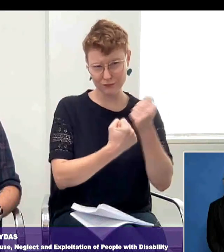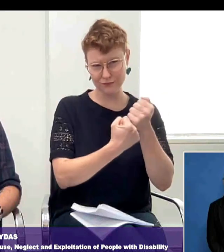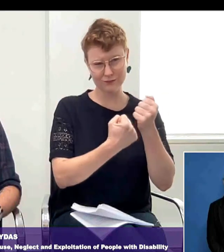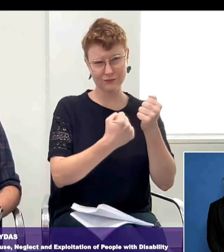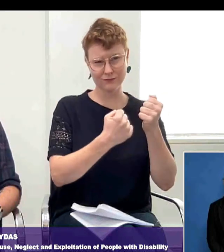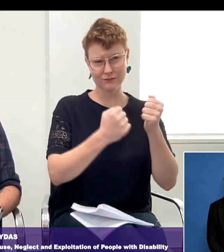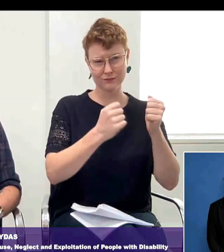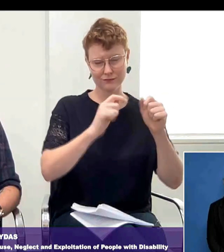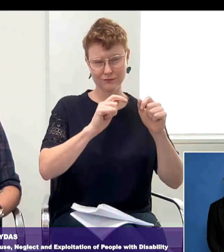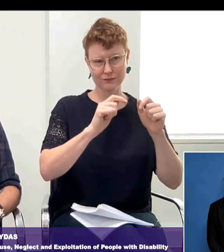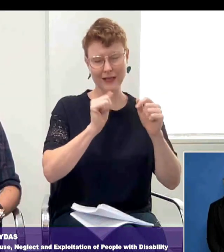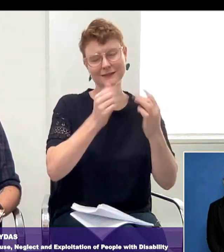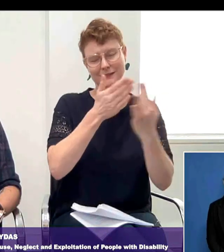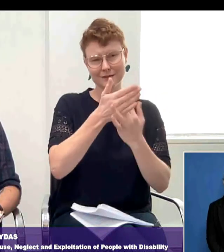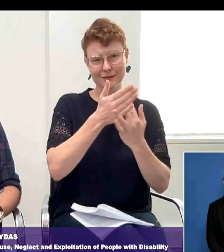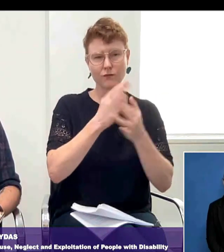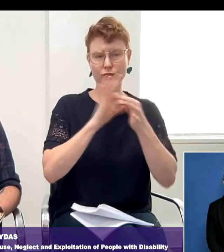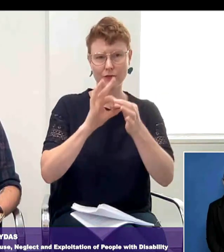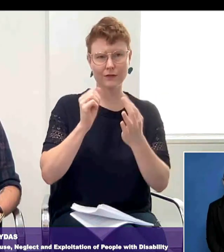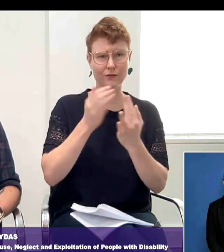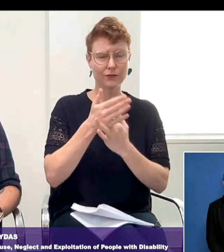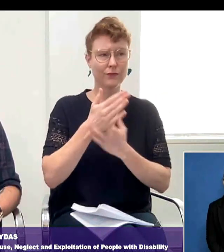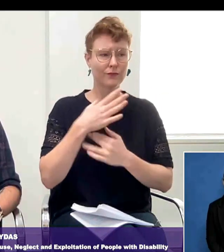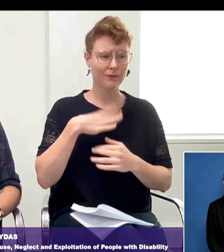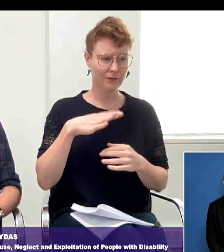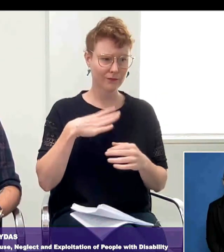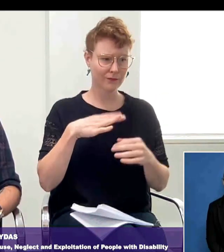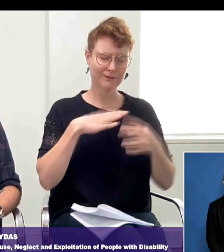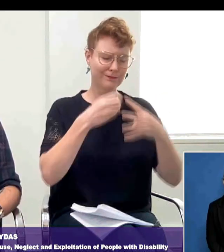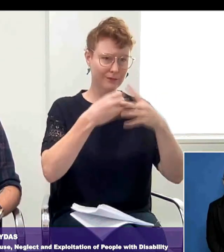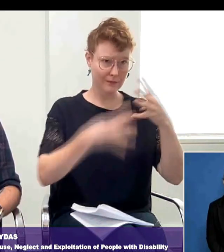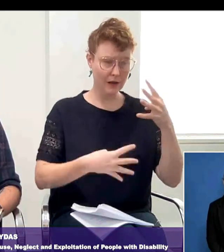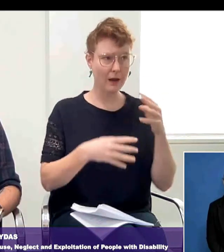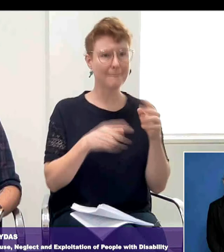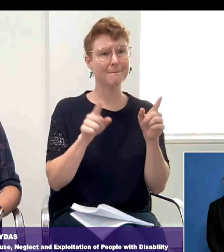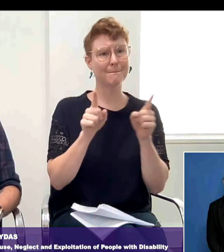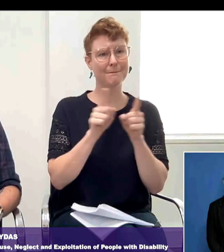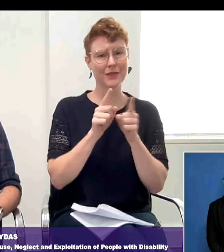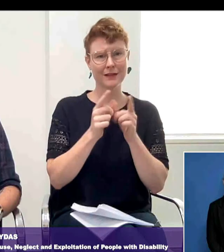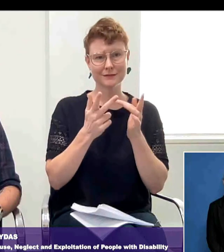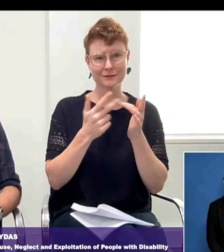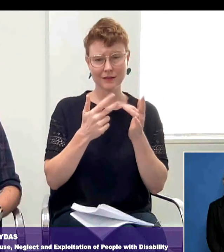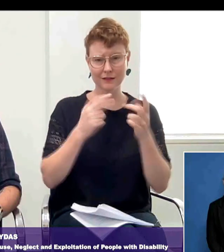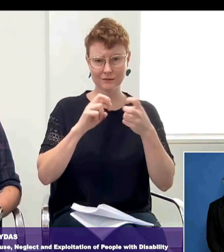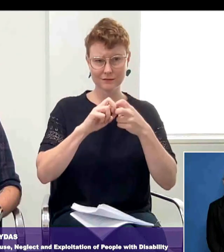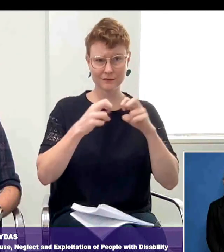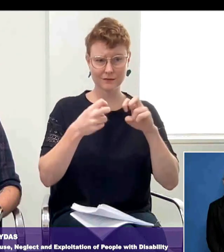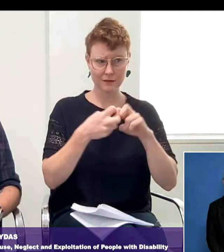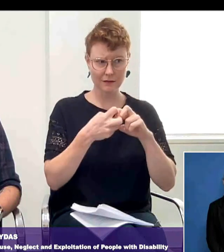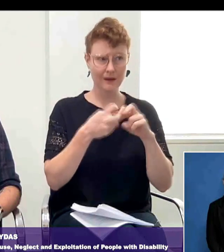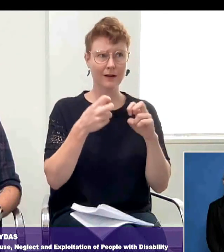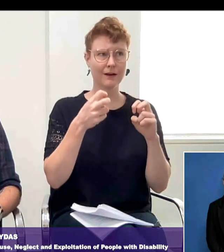that point. So in relation to support requirements, I can speak to a number of